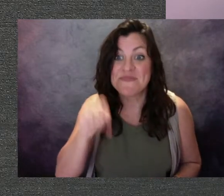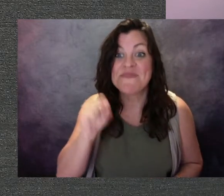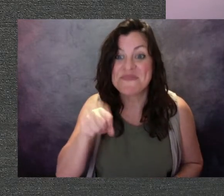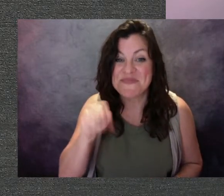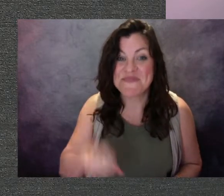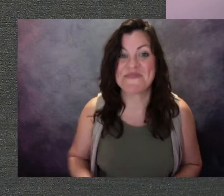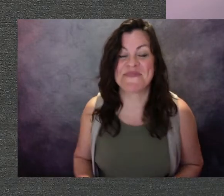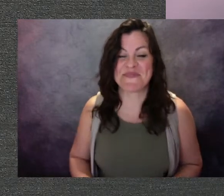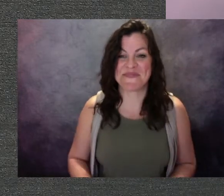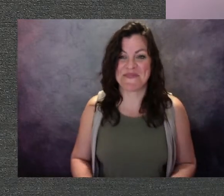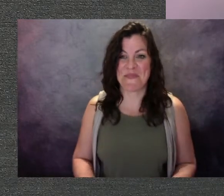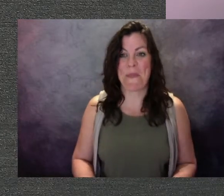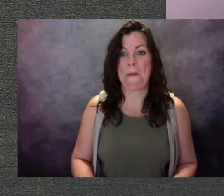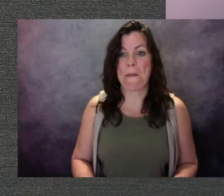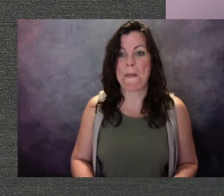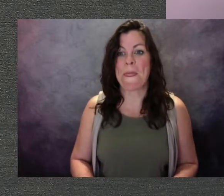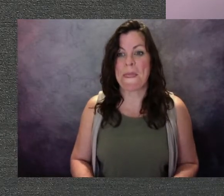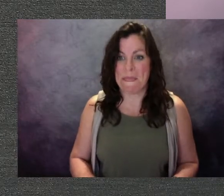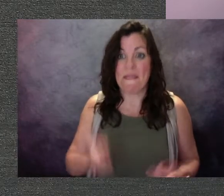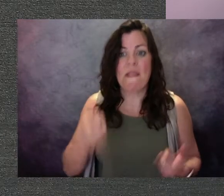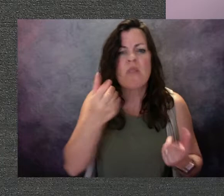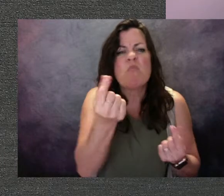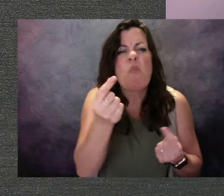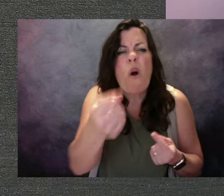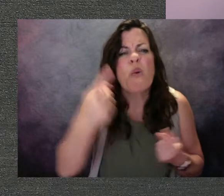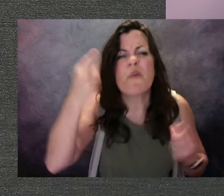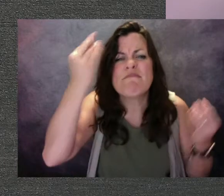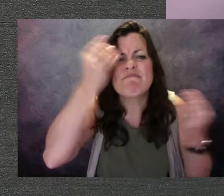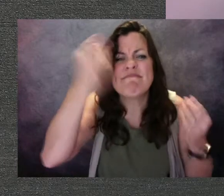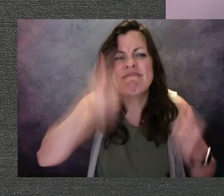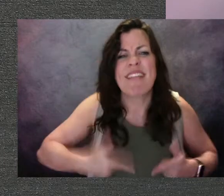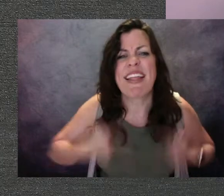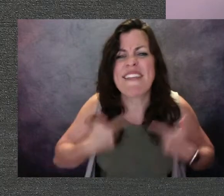What animal do you think lives in water of a lake?